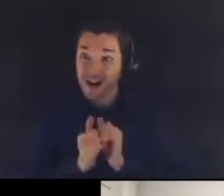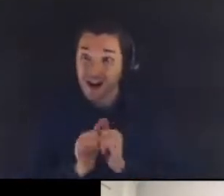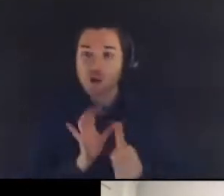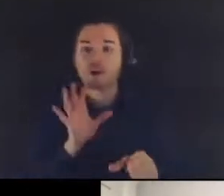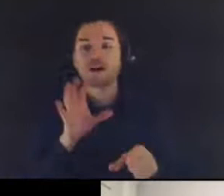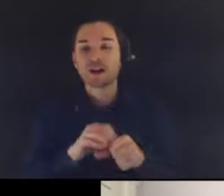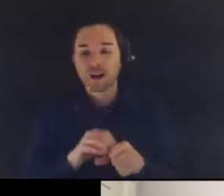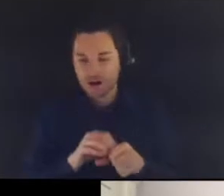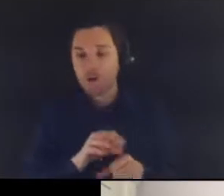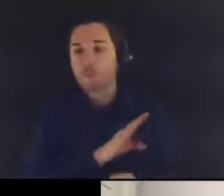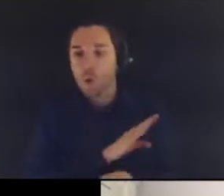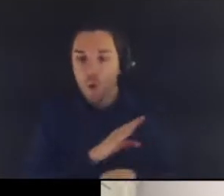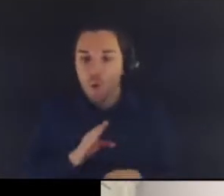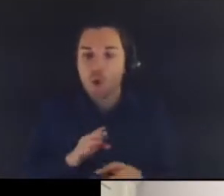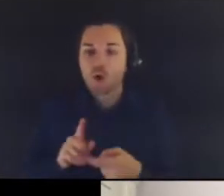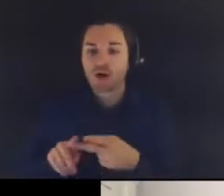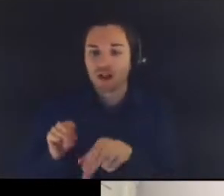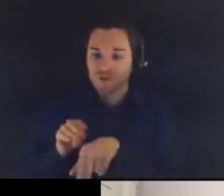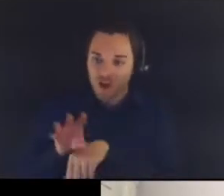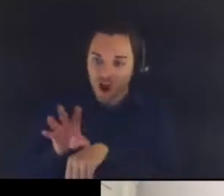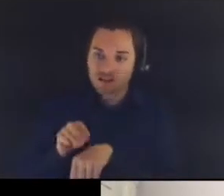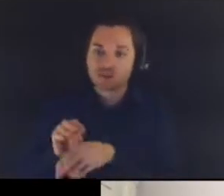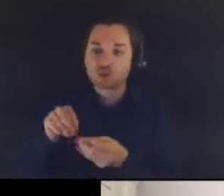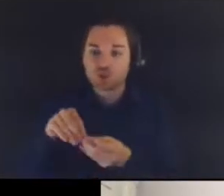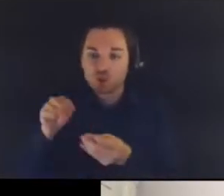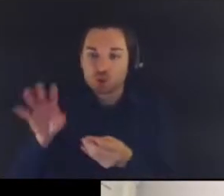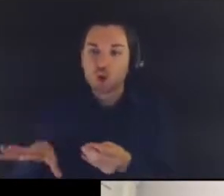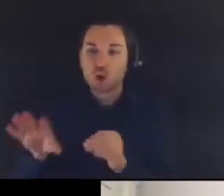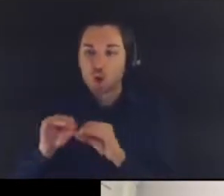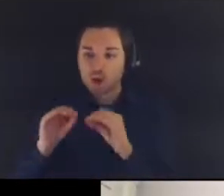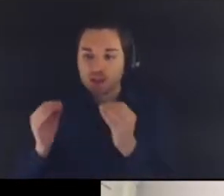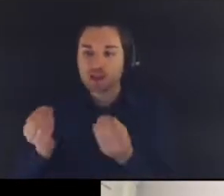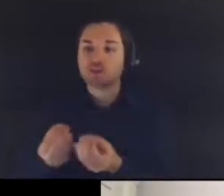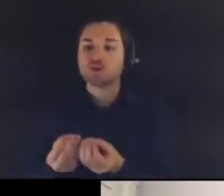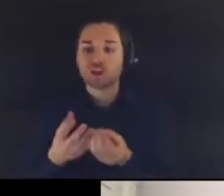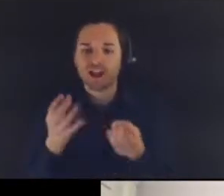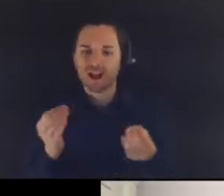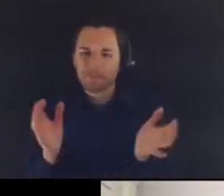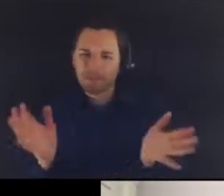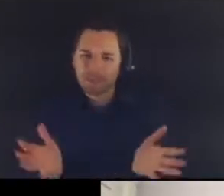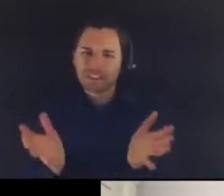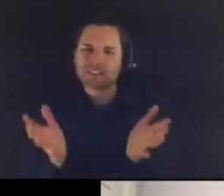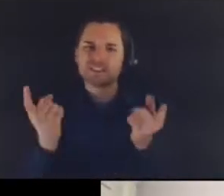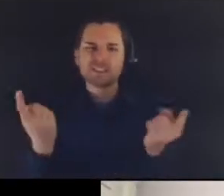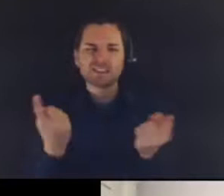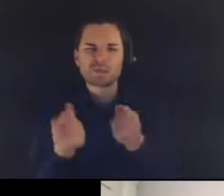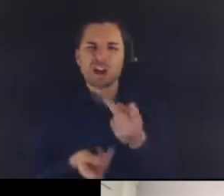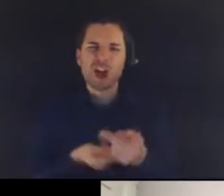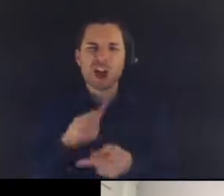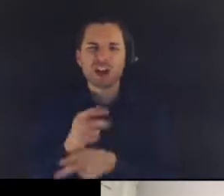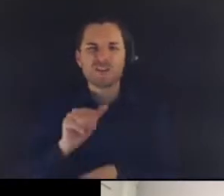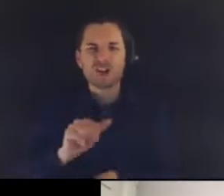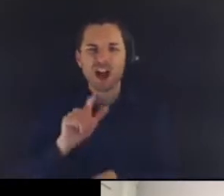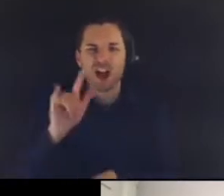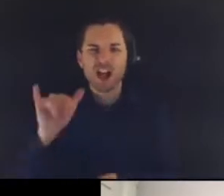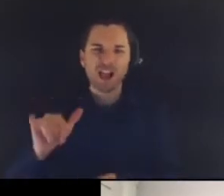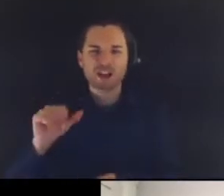student organisations, by building some sort of ally, getting people involved in order